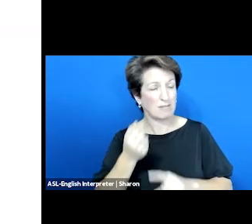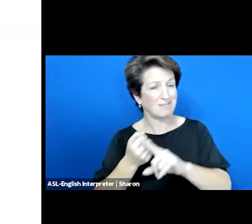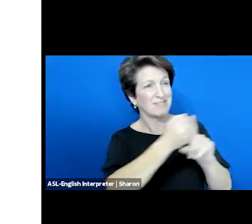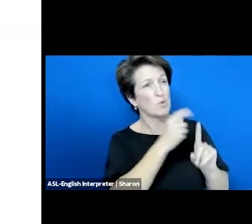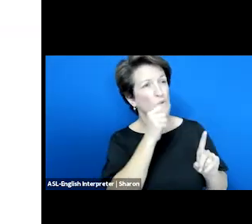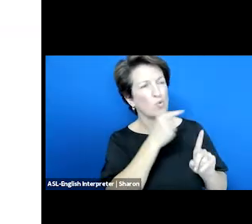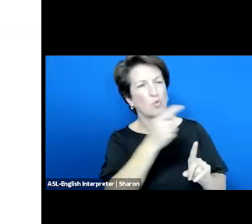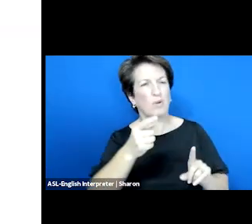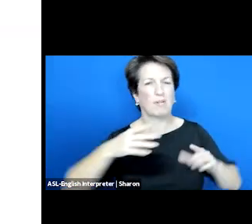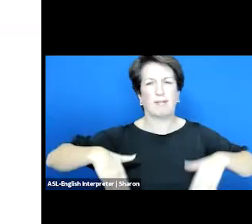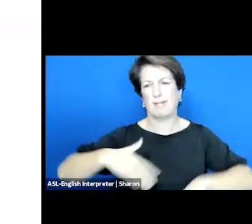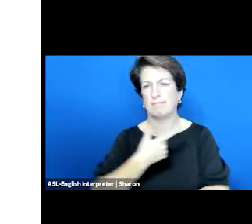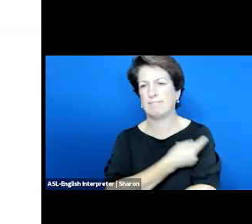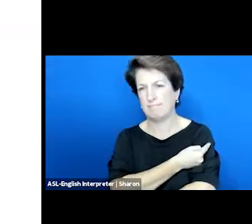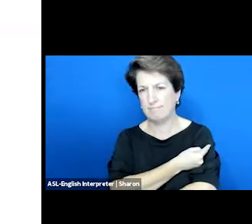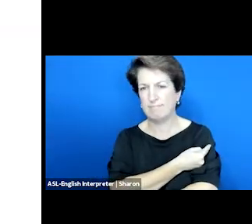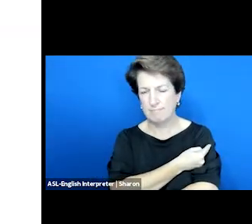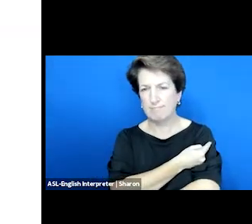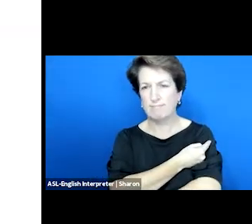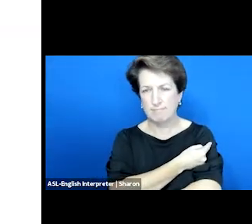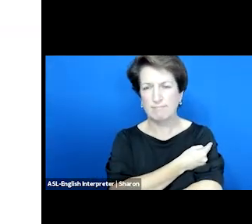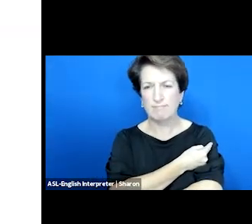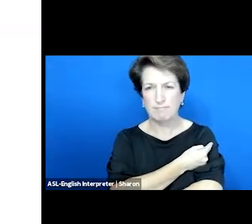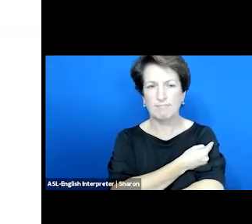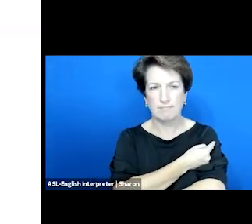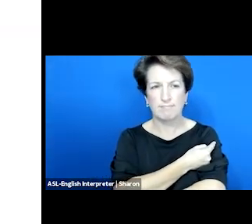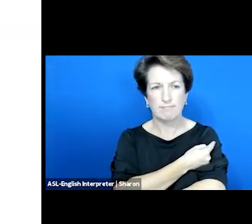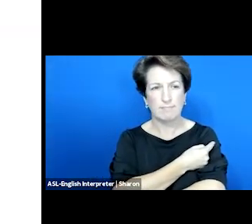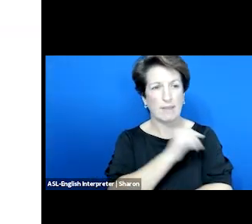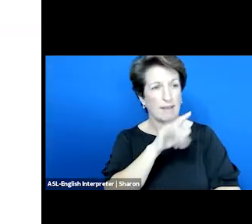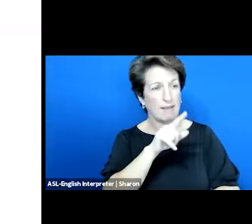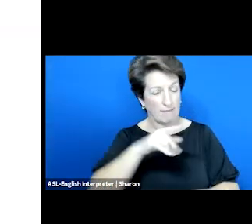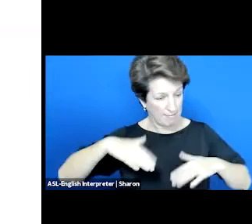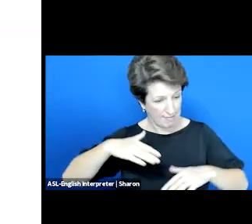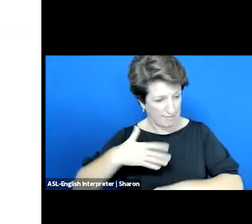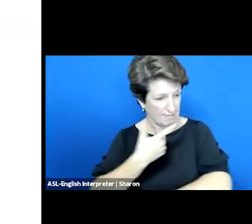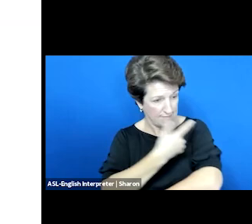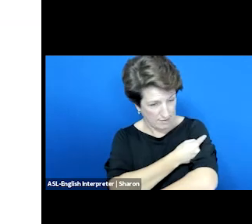about it later in the presentation.